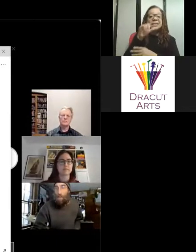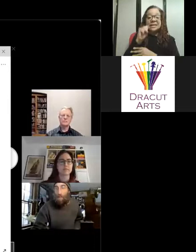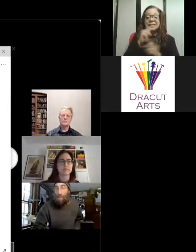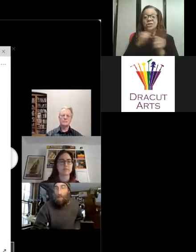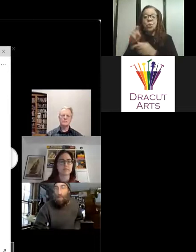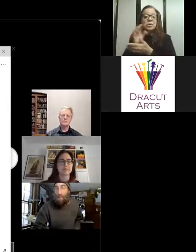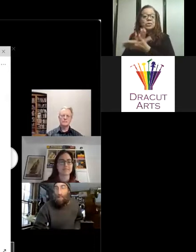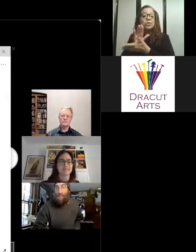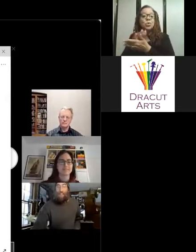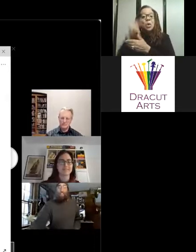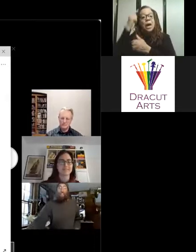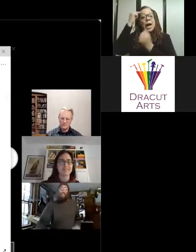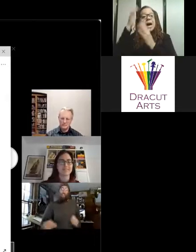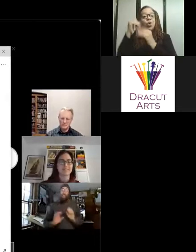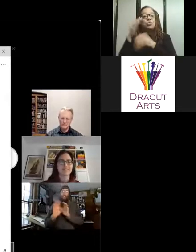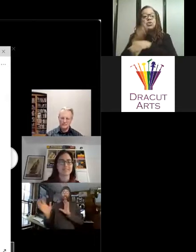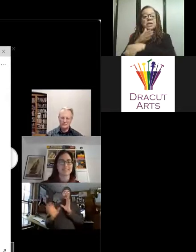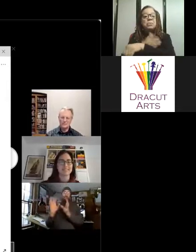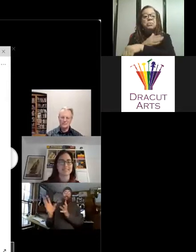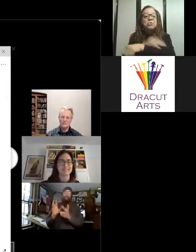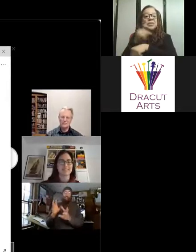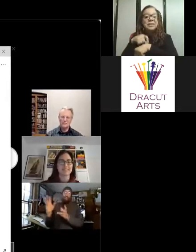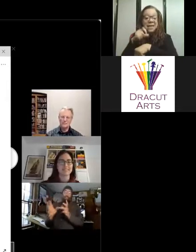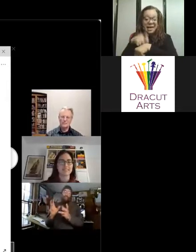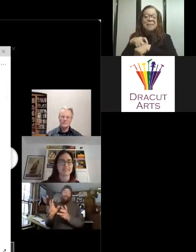to the best advantage." I love that juxtaposition of a